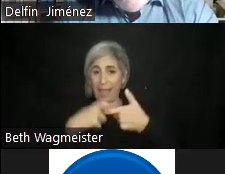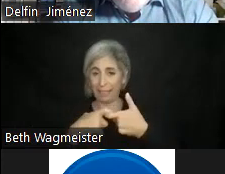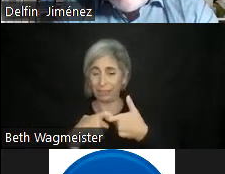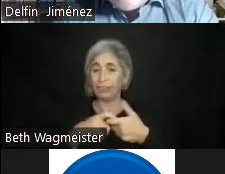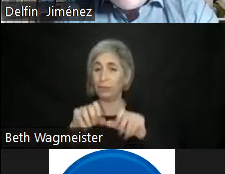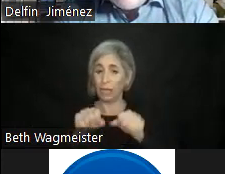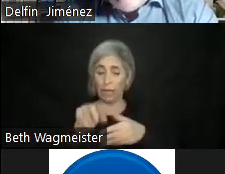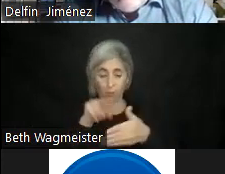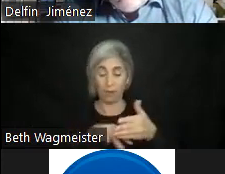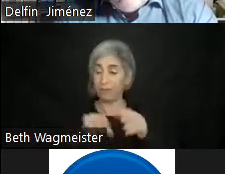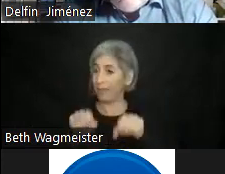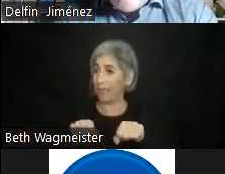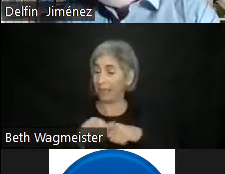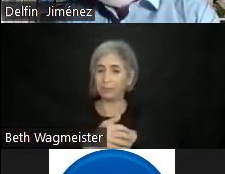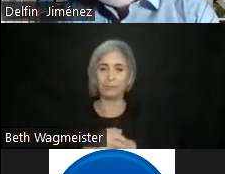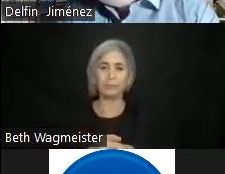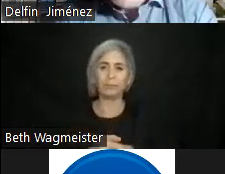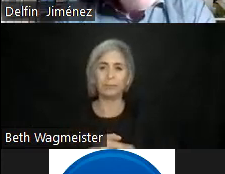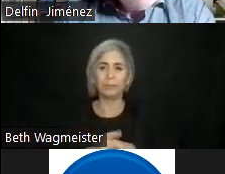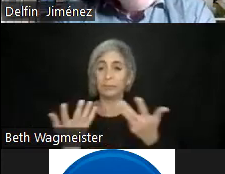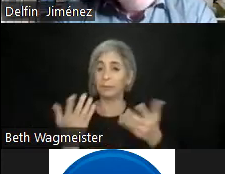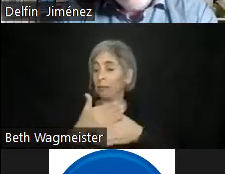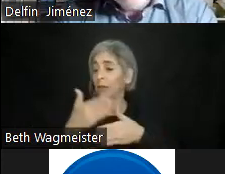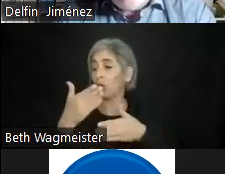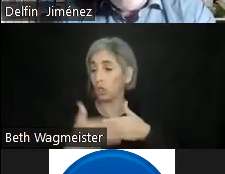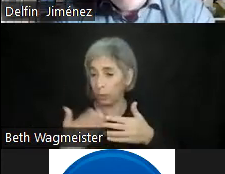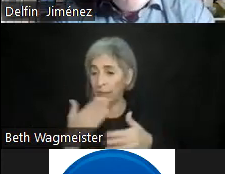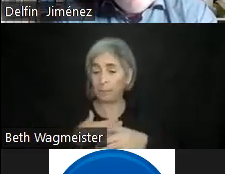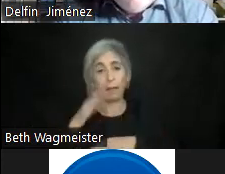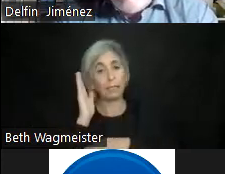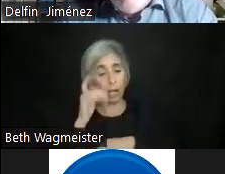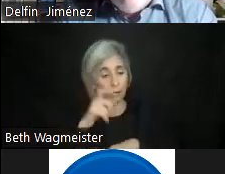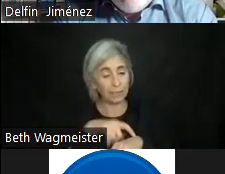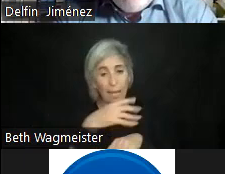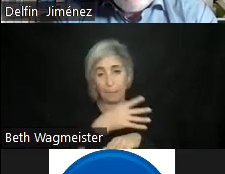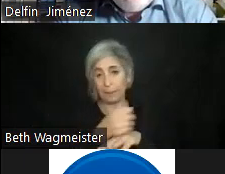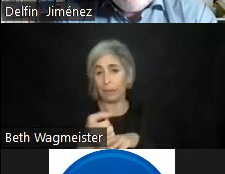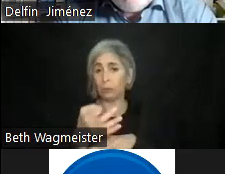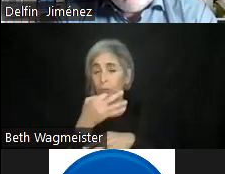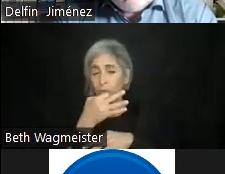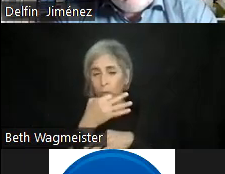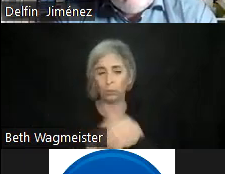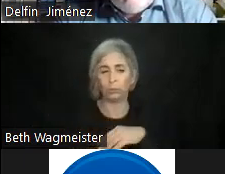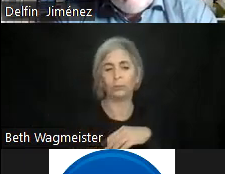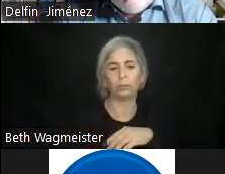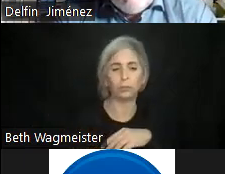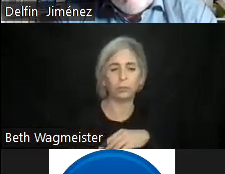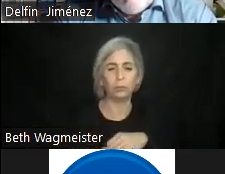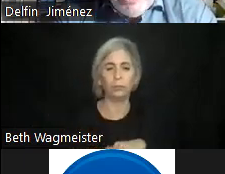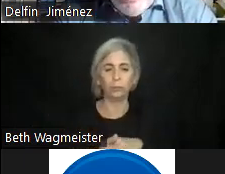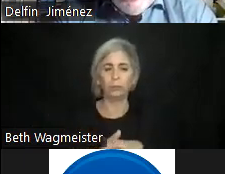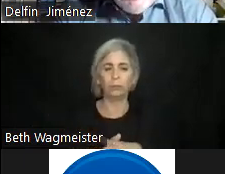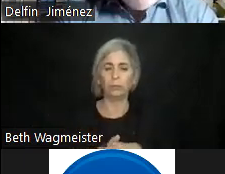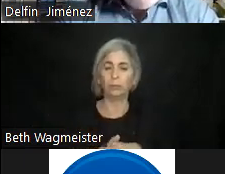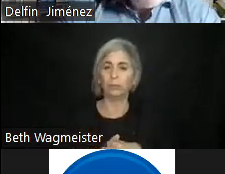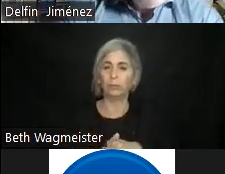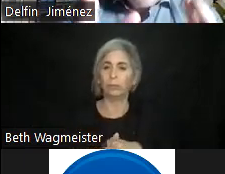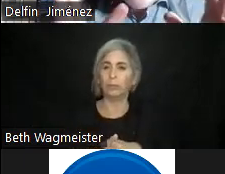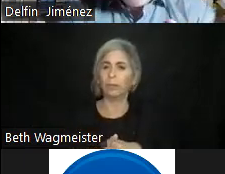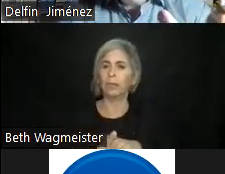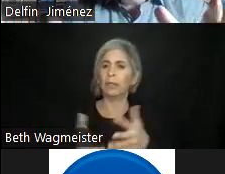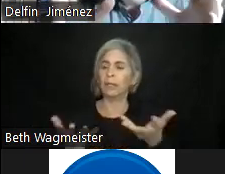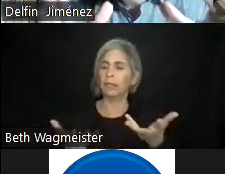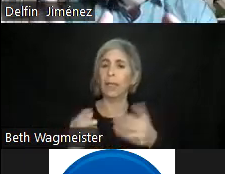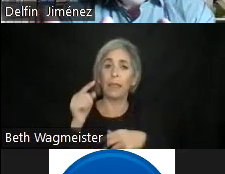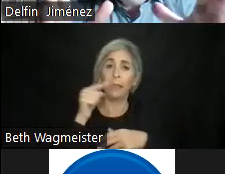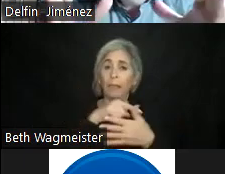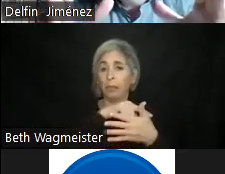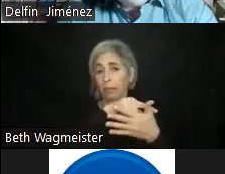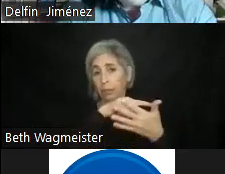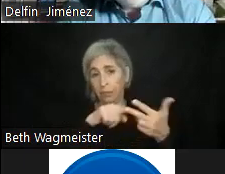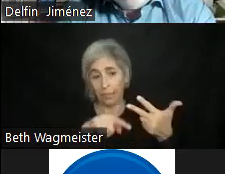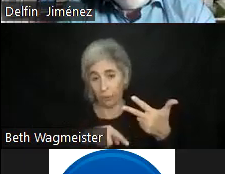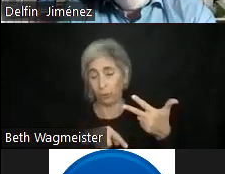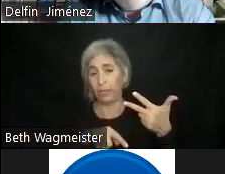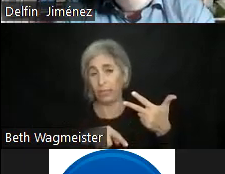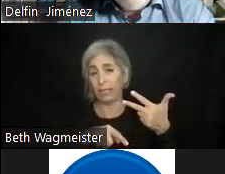Well, concluding because it is time. About these three case studies,